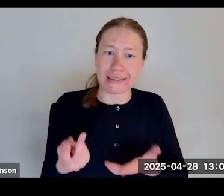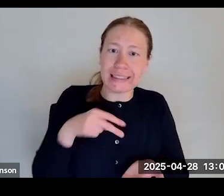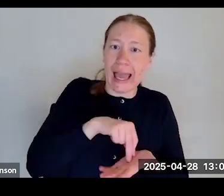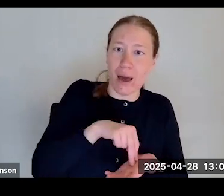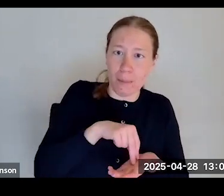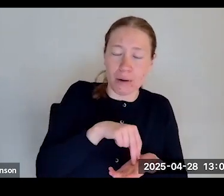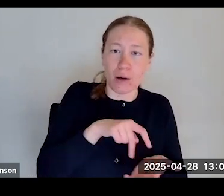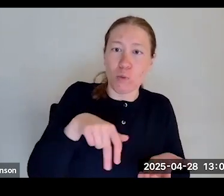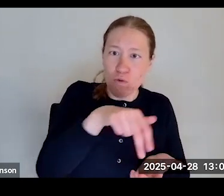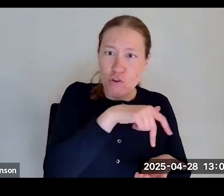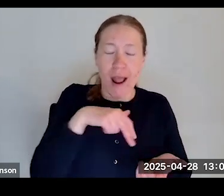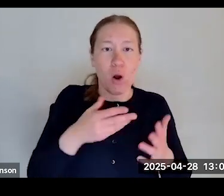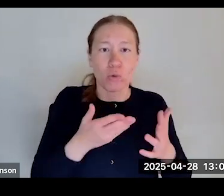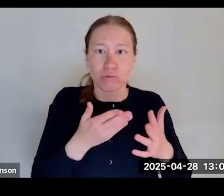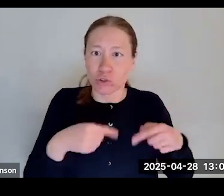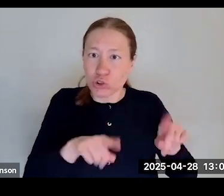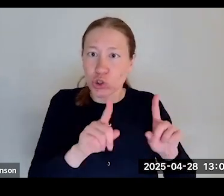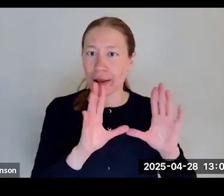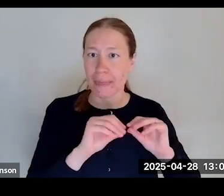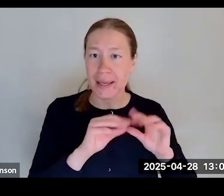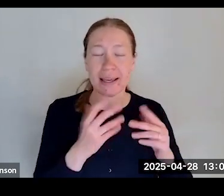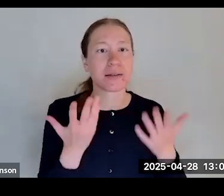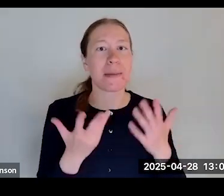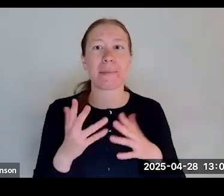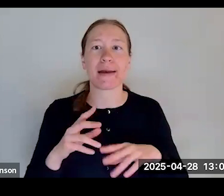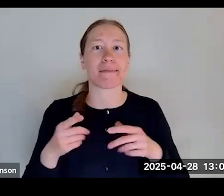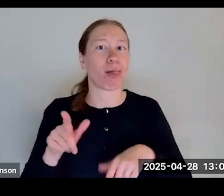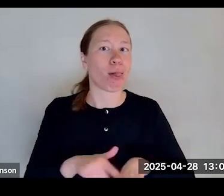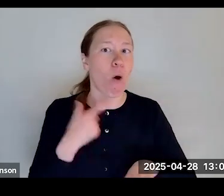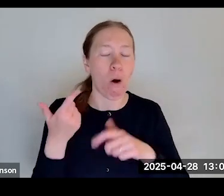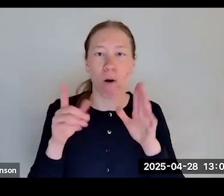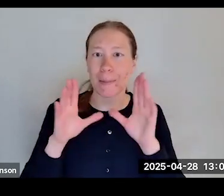So maybe that physical pain begins to exacerbate when it's a longer meeting, so being able to get up